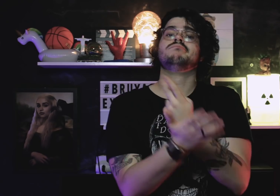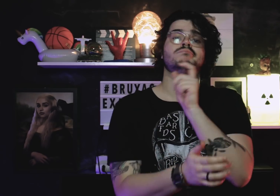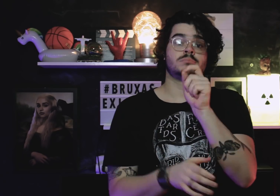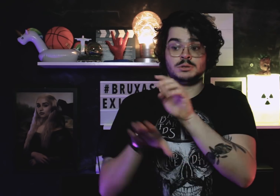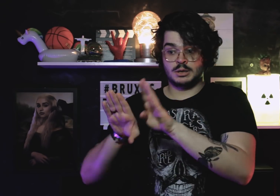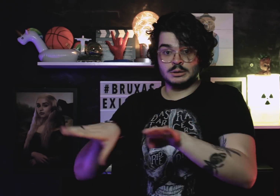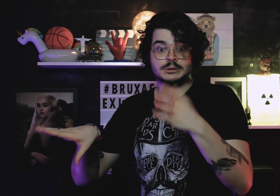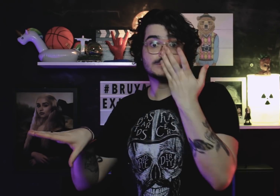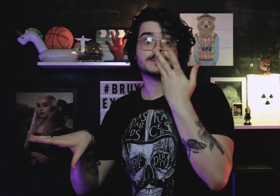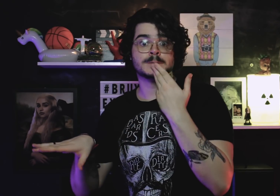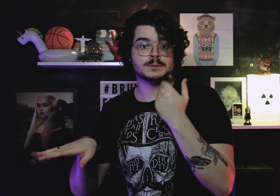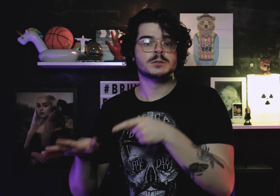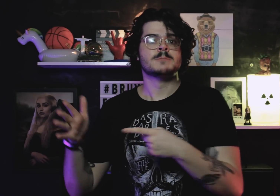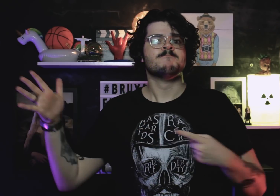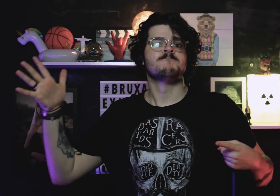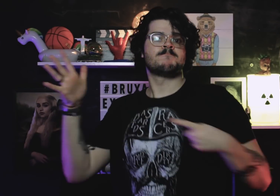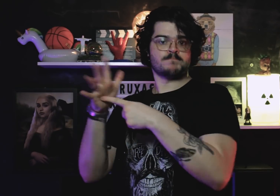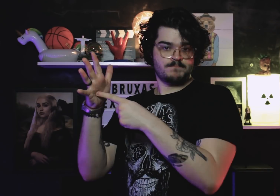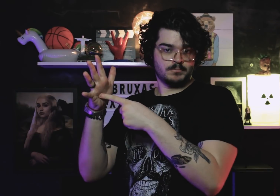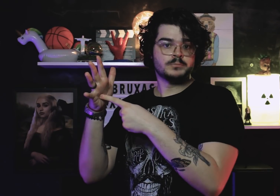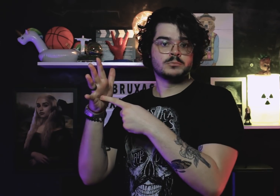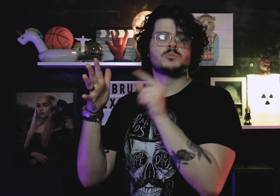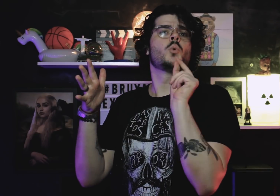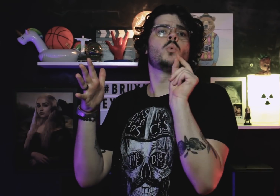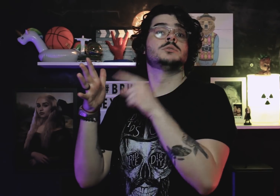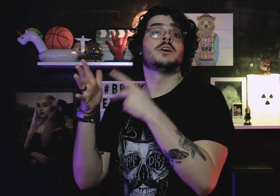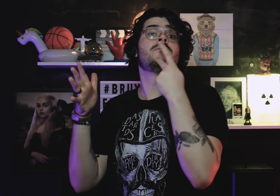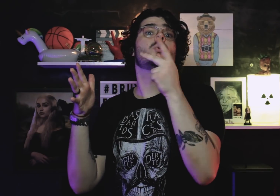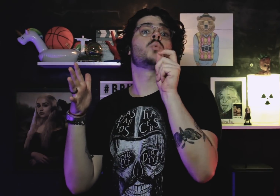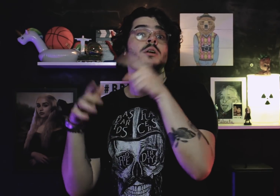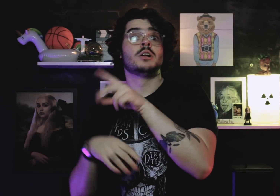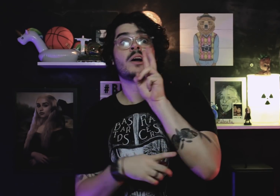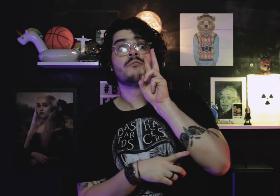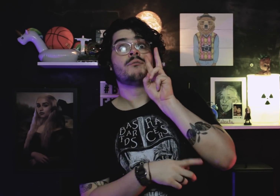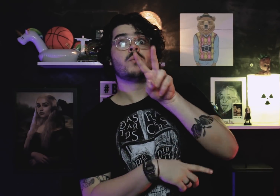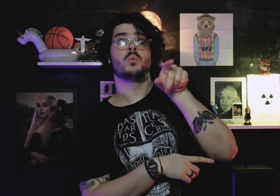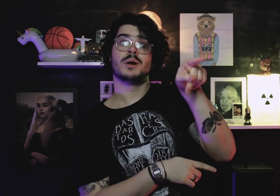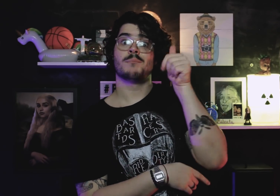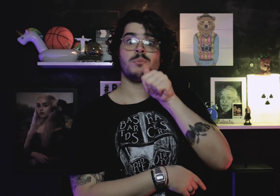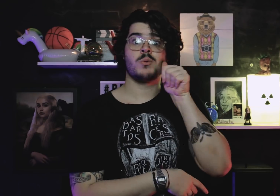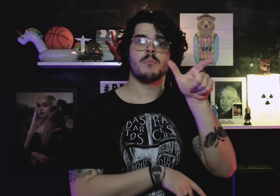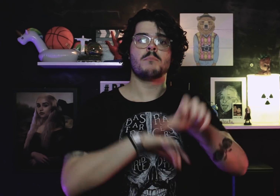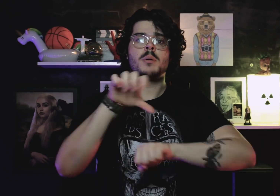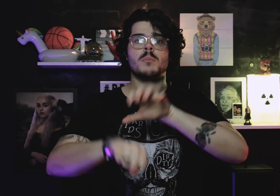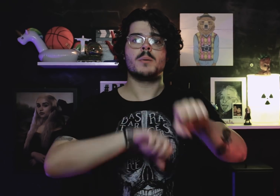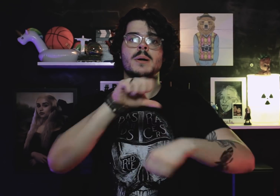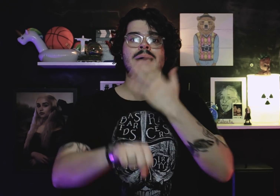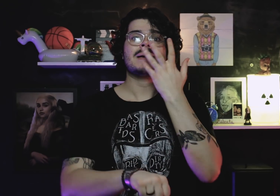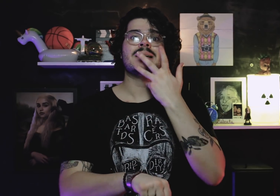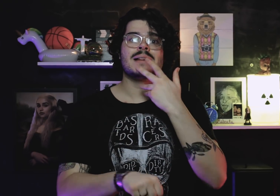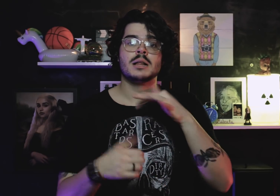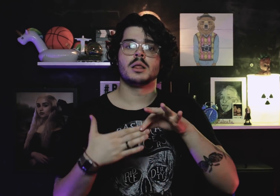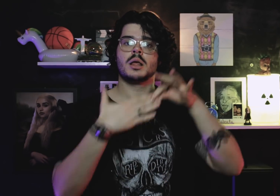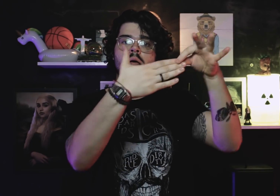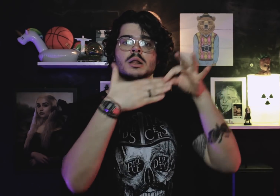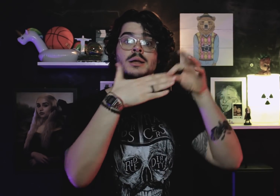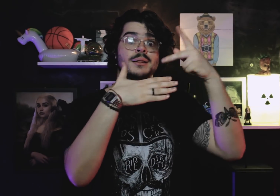Many children said they were kidnapped by her